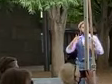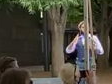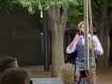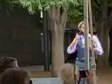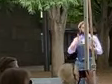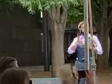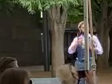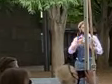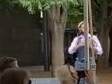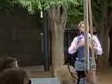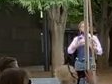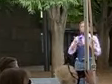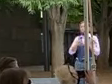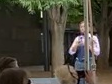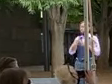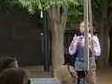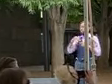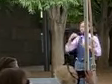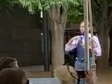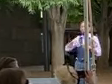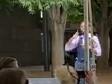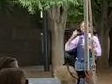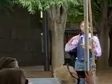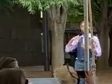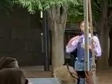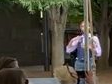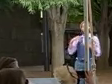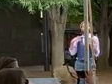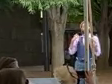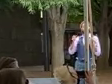but I also had the benefit of recovering at Walter Reed Army Hospital.